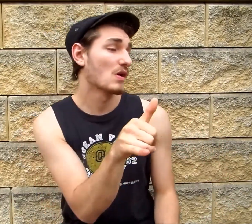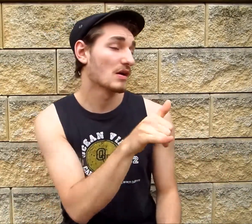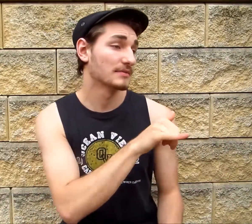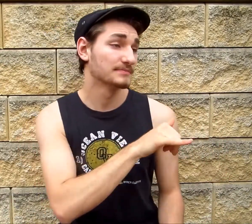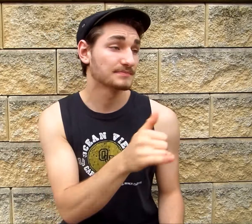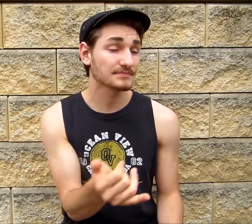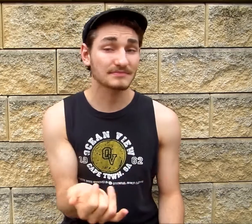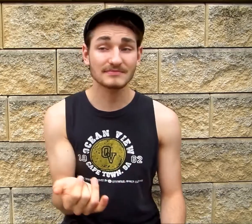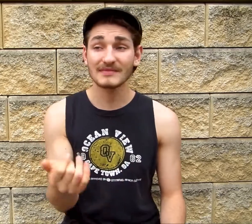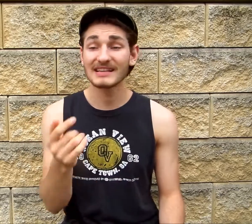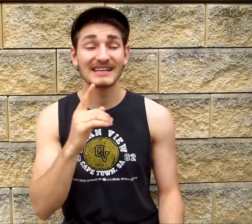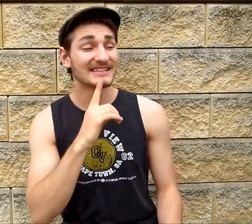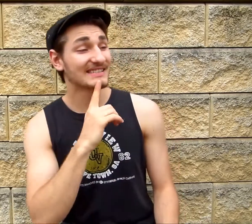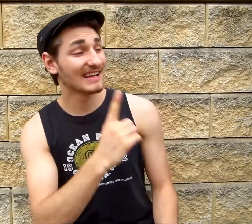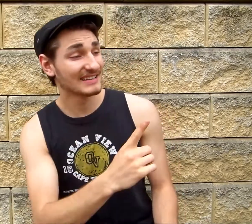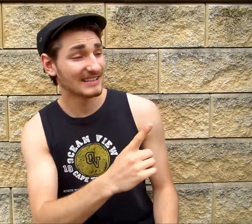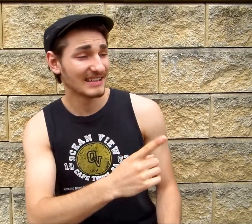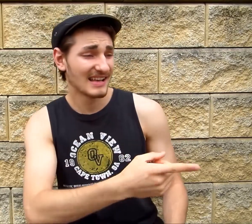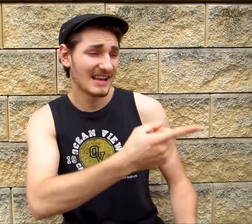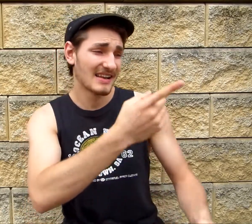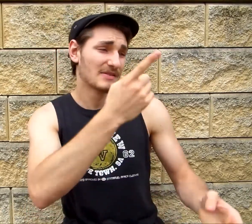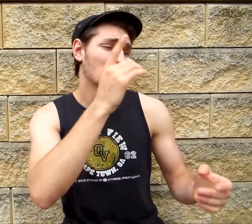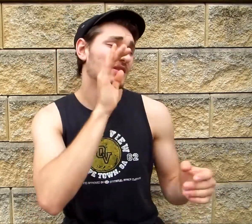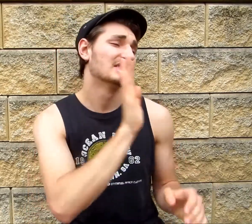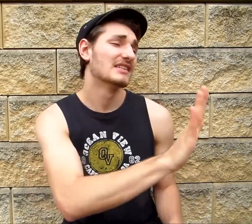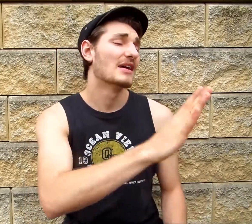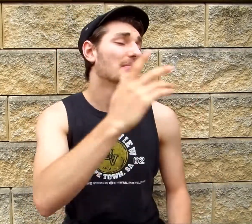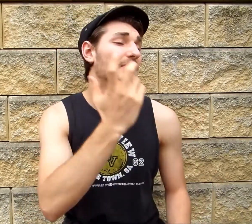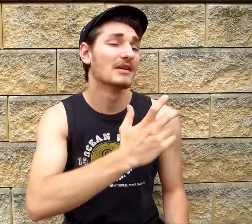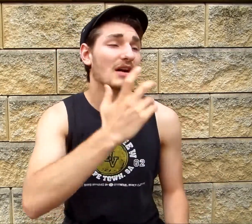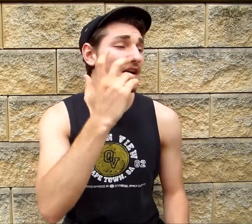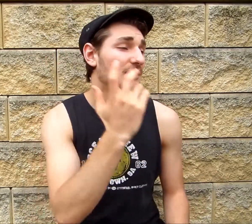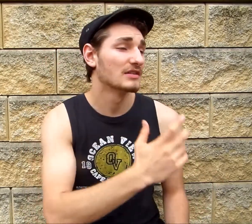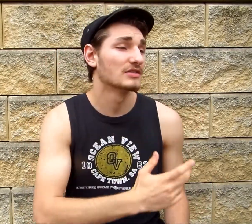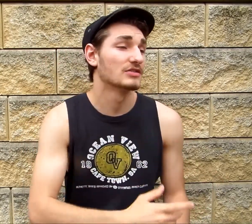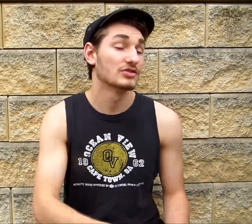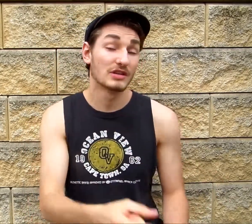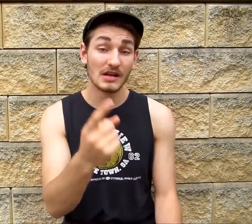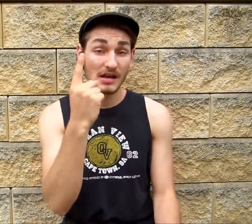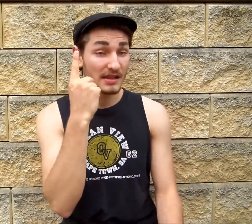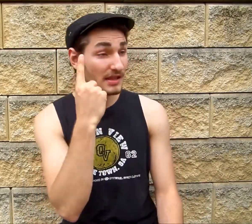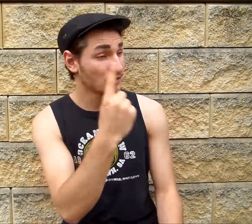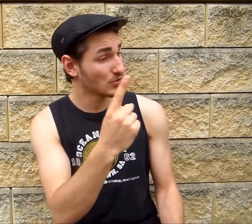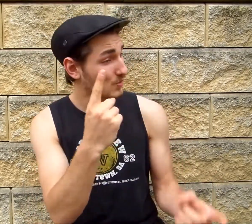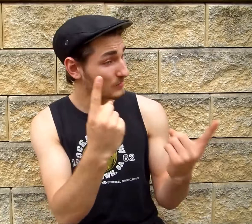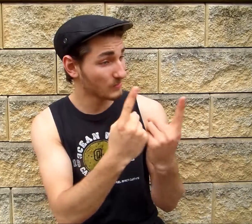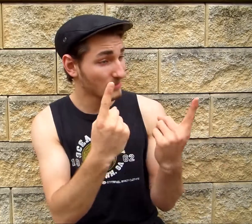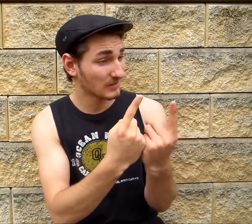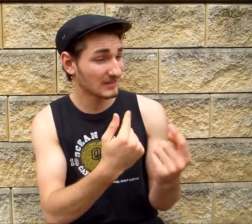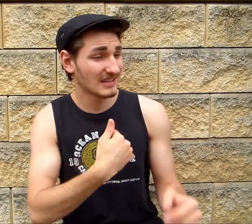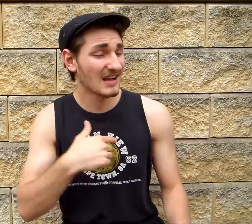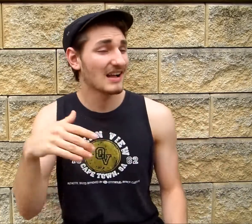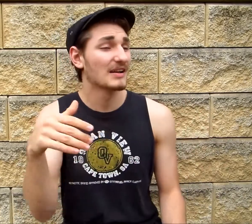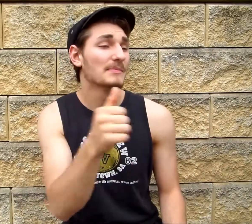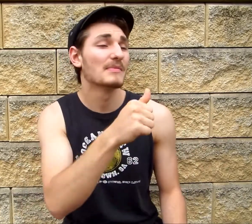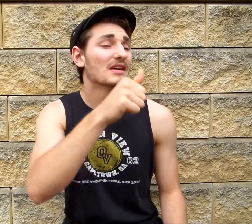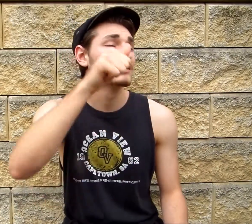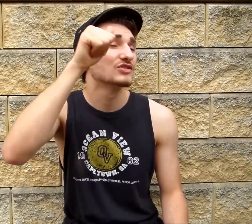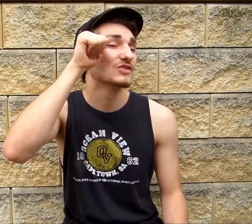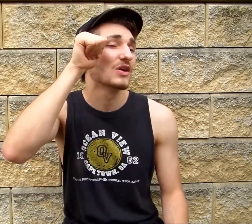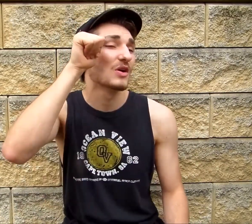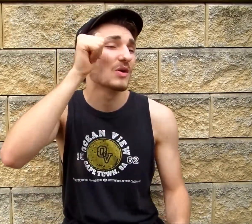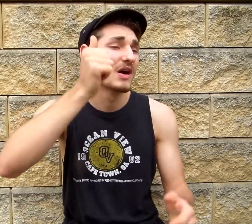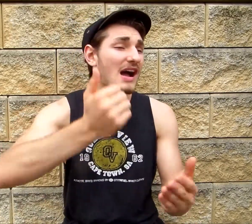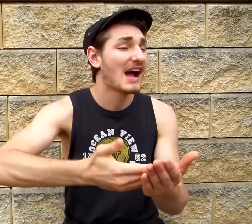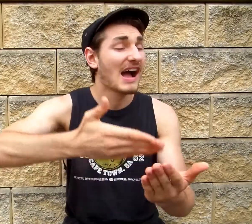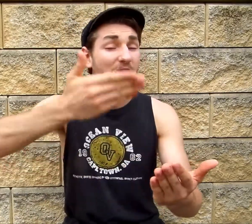She said, "Save your apologies Baby, I just gotta know"